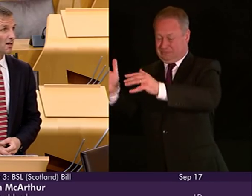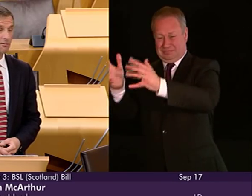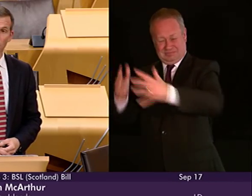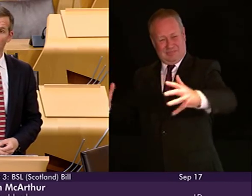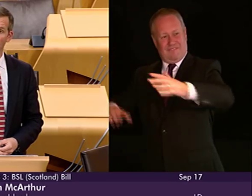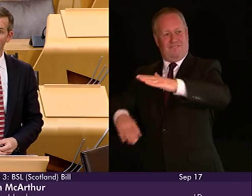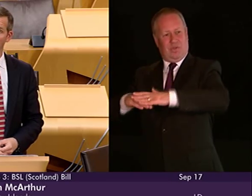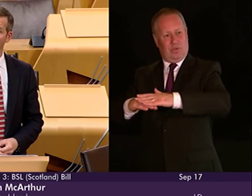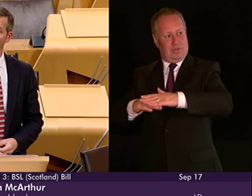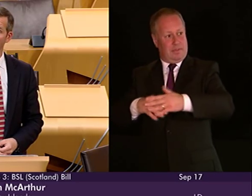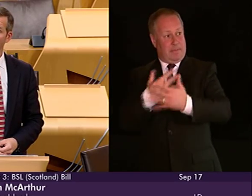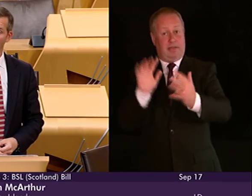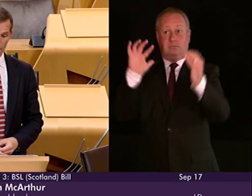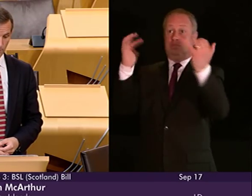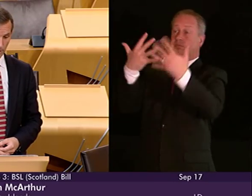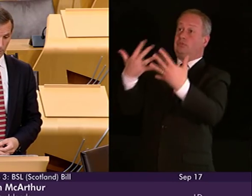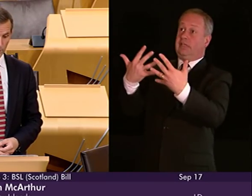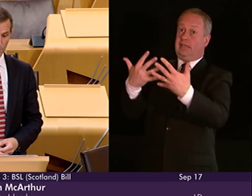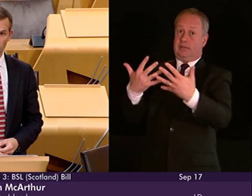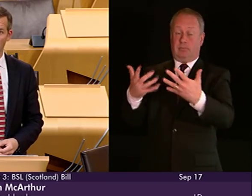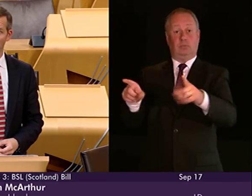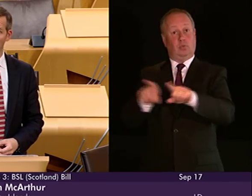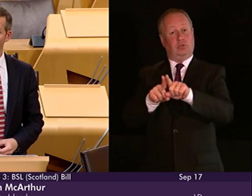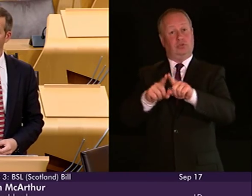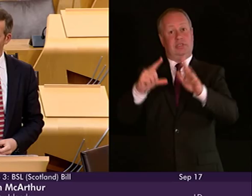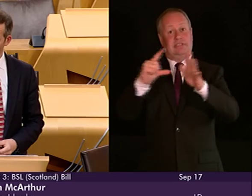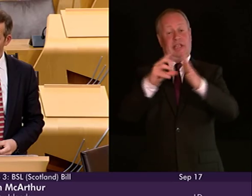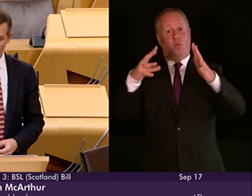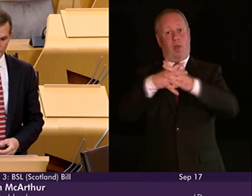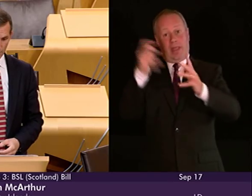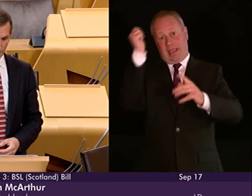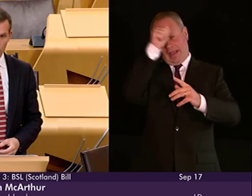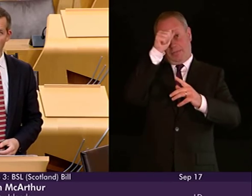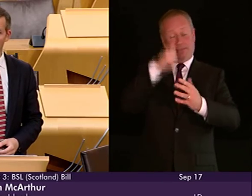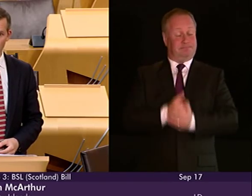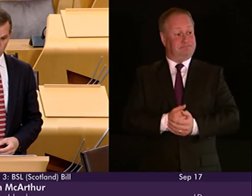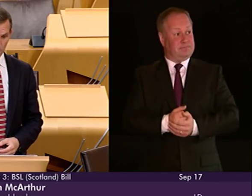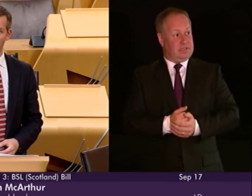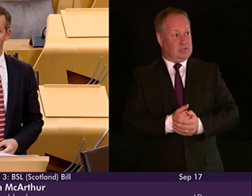from Dingwall academy. I wish Mary Scanlon well in what is presumably a campaign to